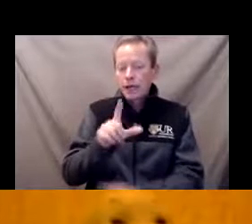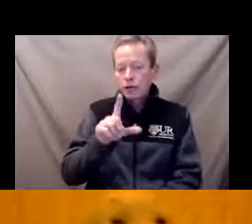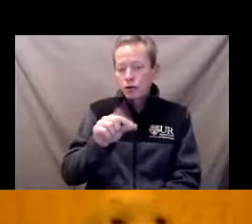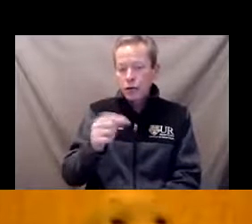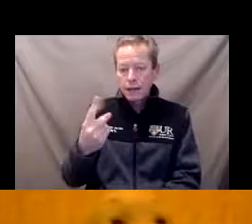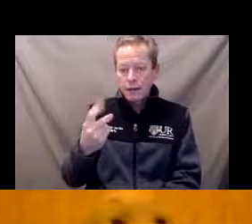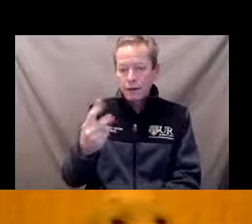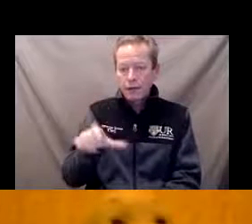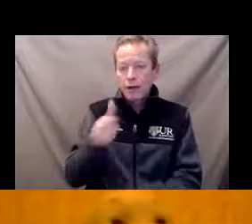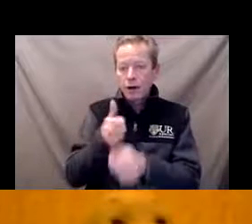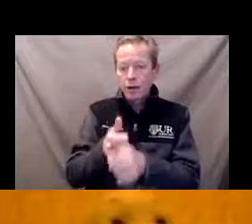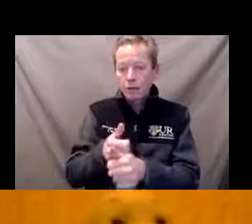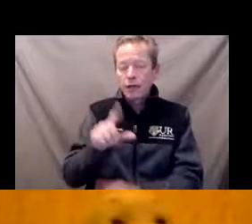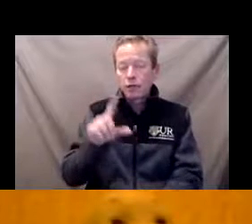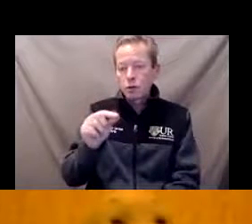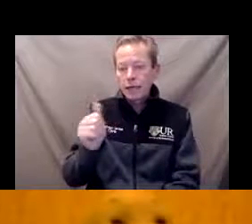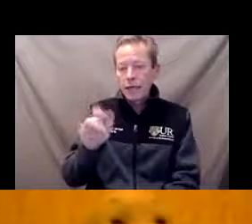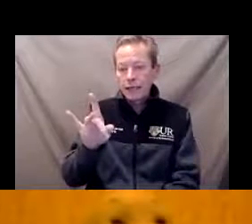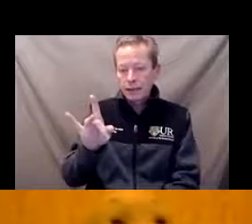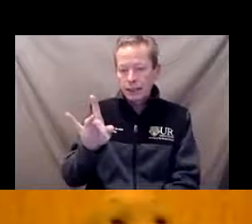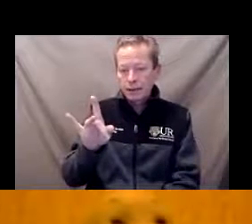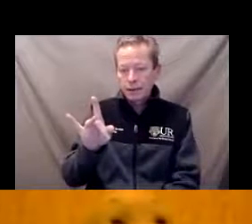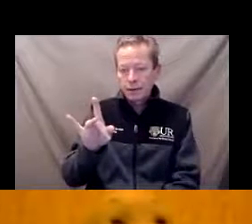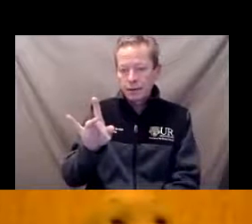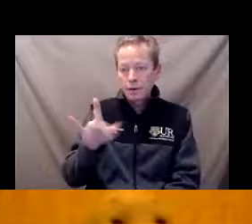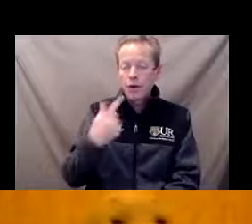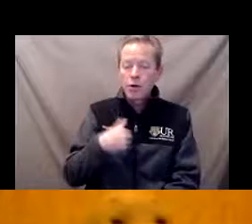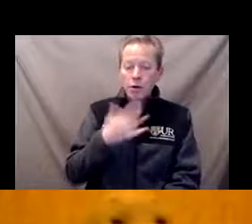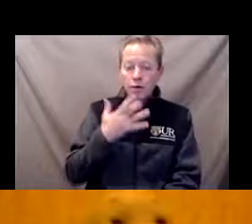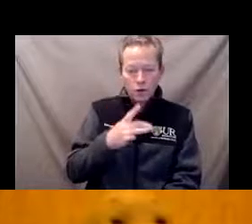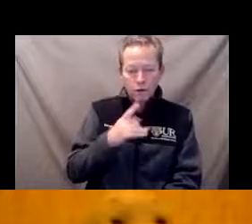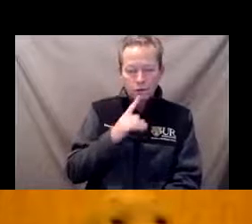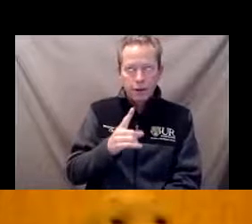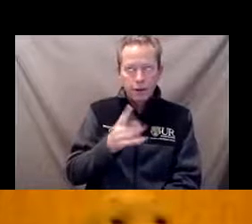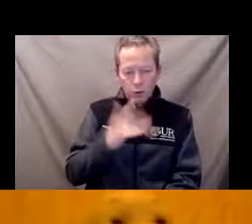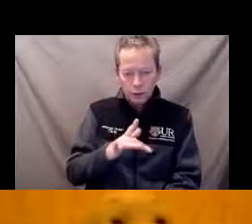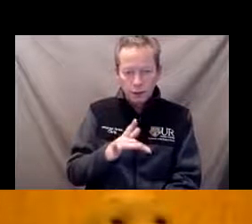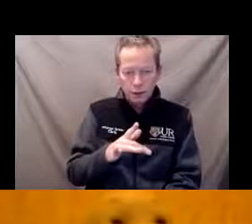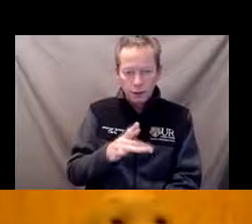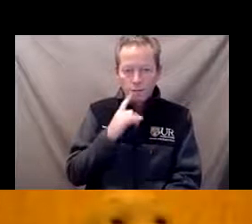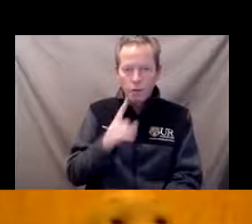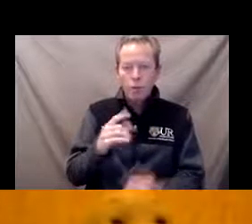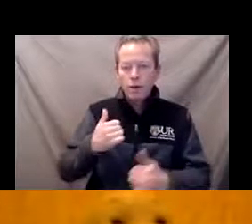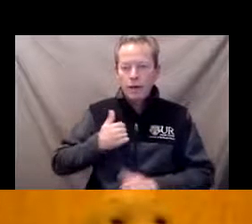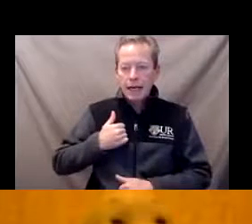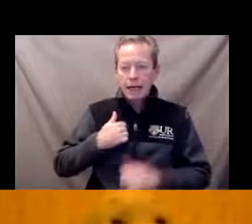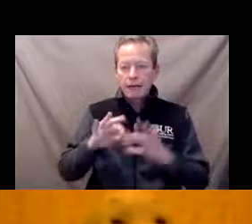update in 2018 and we're fortunate we were very fortunate for the Canadian family physician